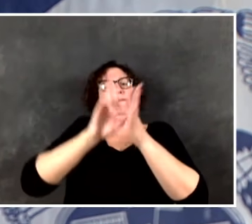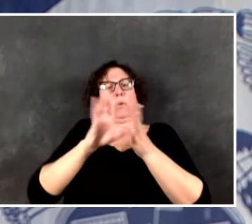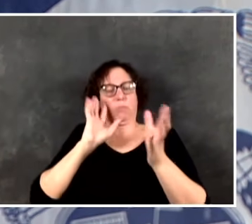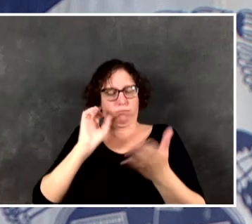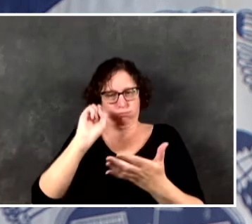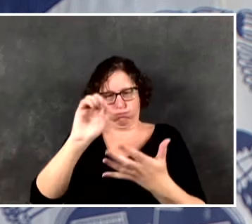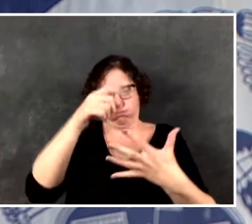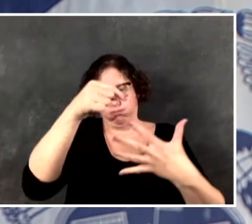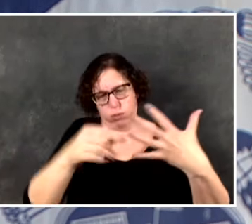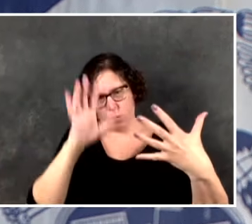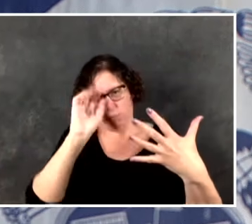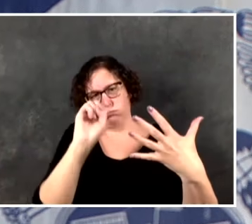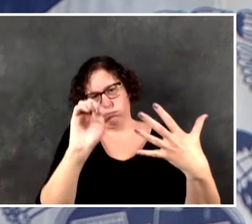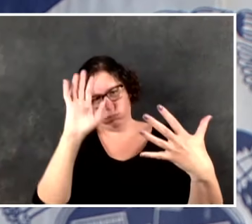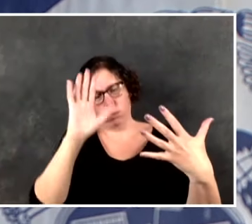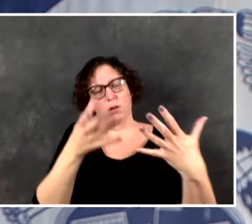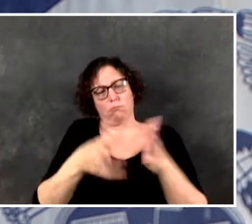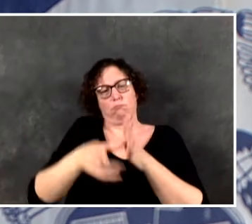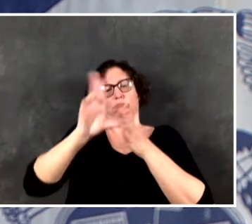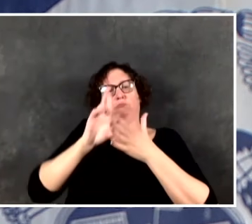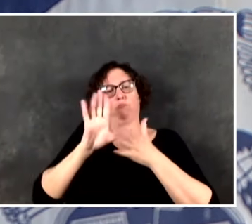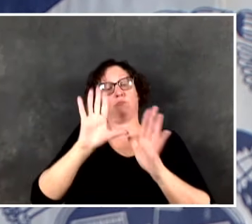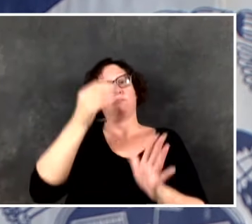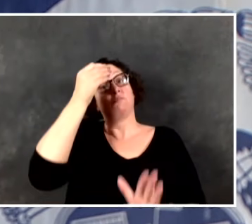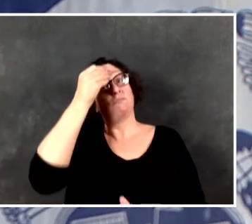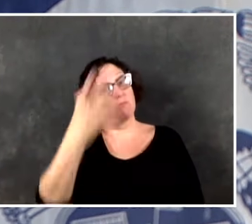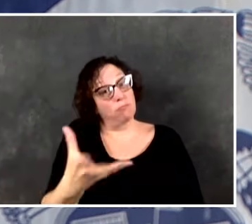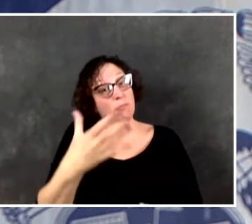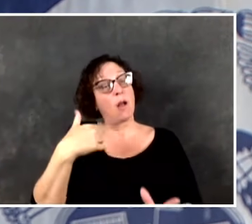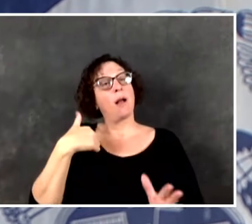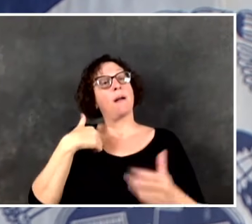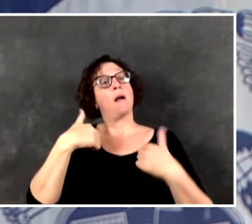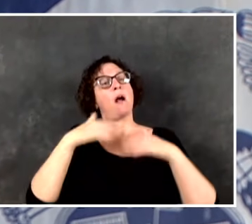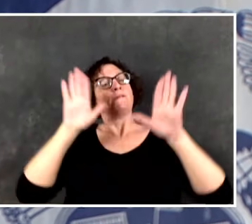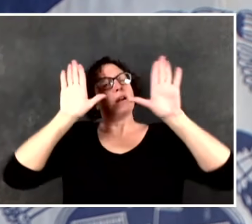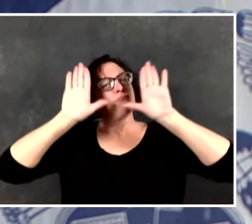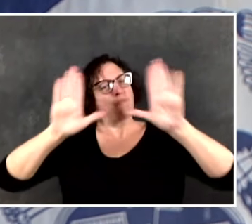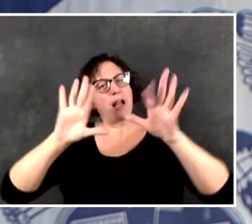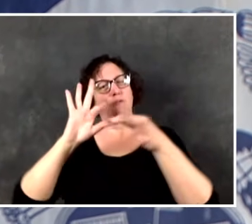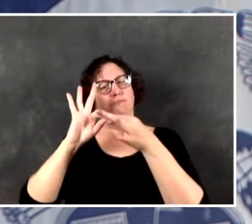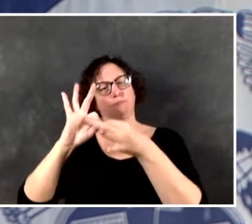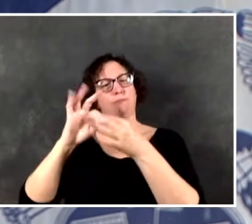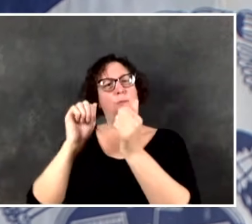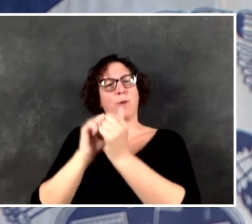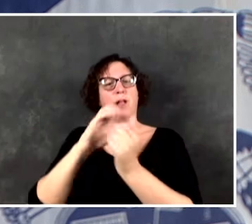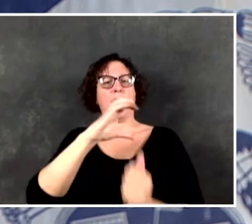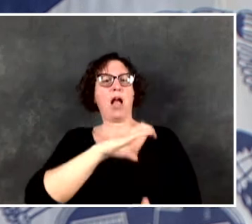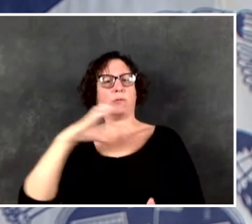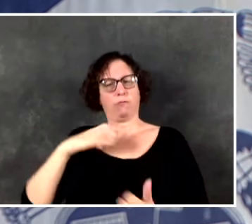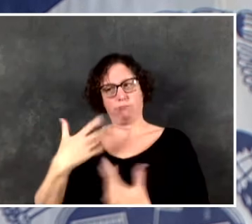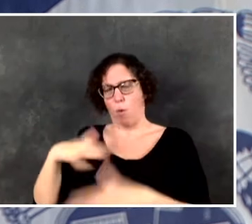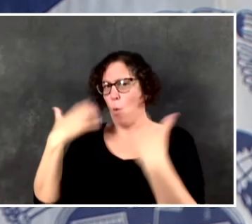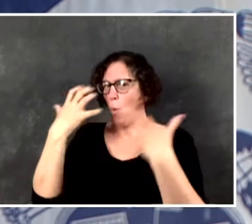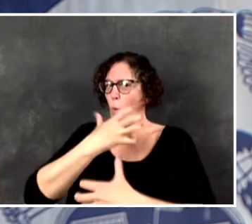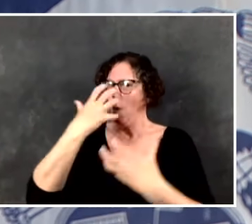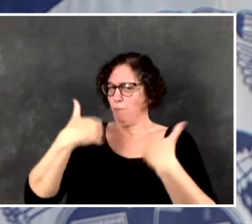WAS PUT FORWARD BYTH E COUNCIL. WE'LL WORK WITH THEM CLOSELY. IT'S A GREAT WORKING RELATIONSHIP WITH ALL OF THEM WORKING CLSEOLY THROUGH THIS